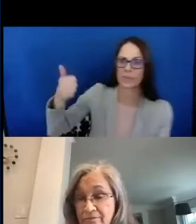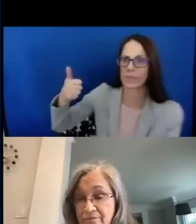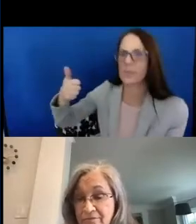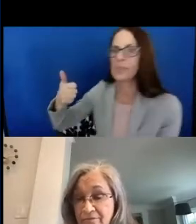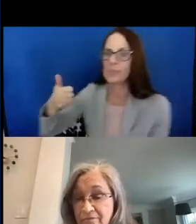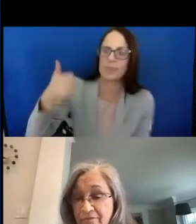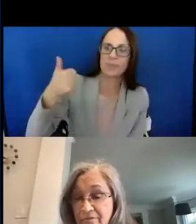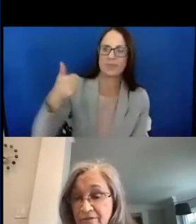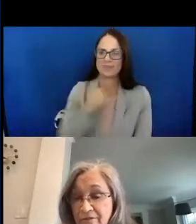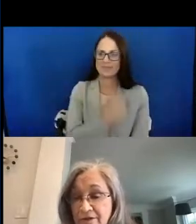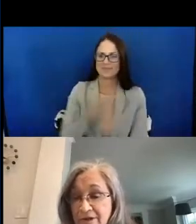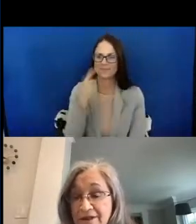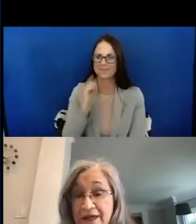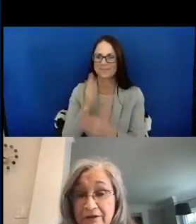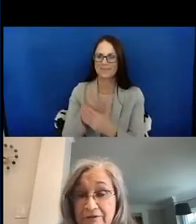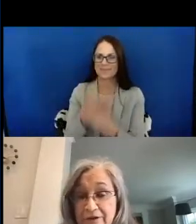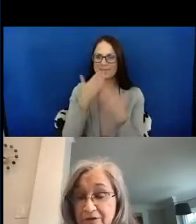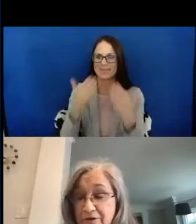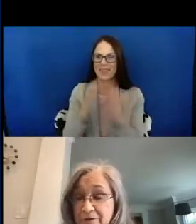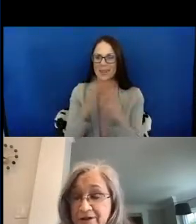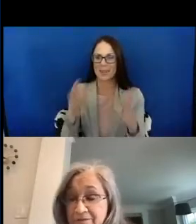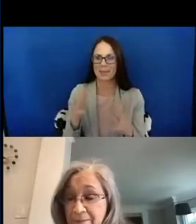for the interruption. Thank you so much. Thank you for interrupting.